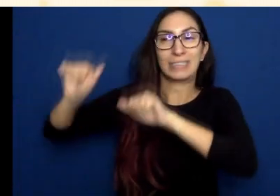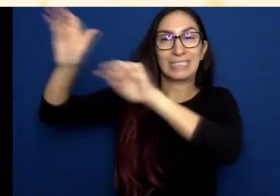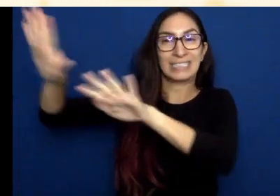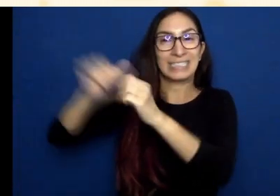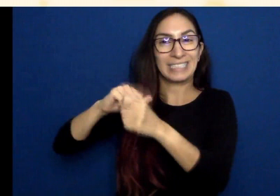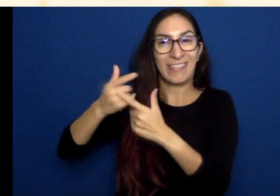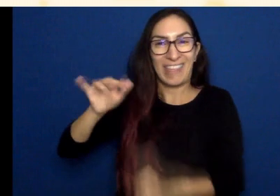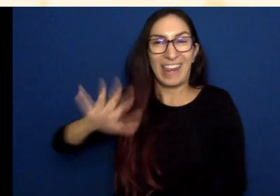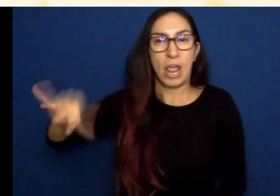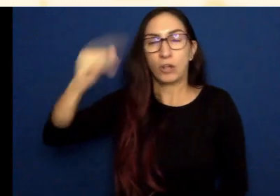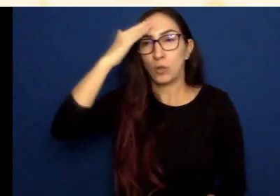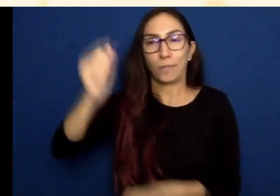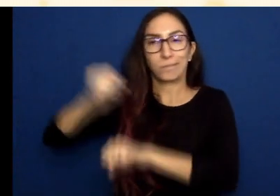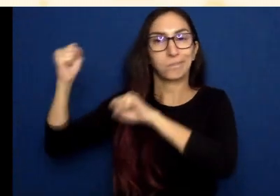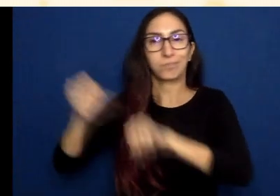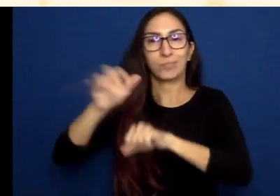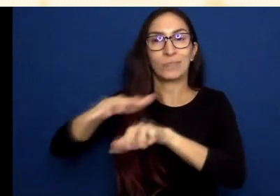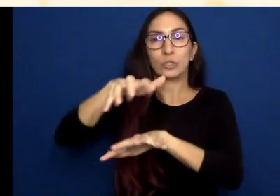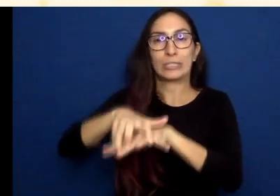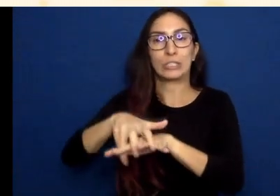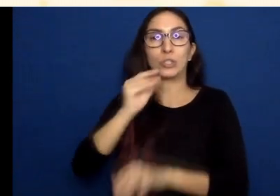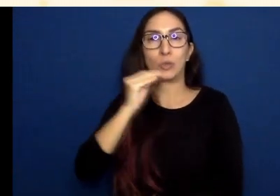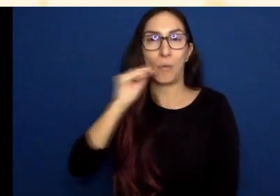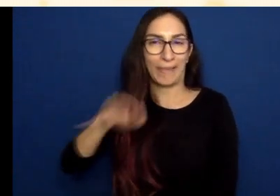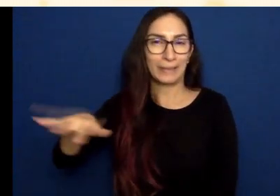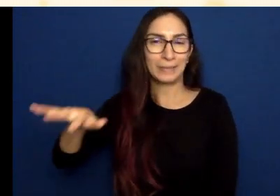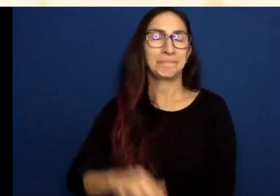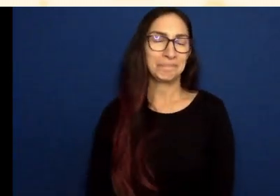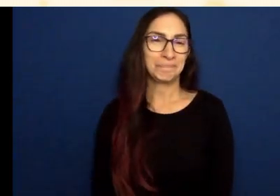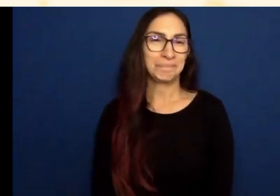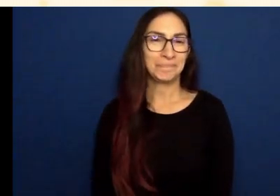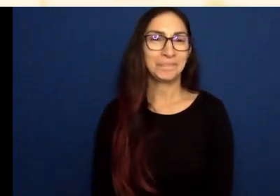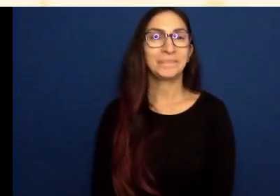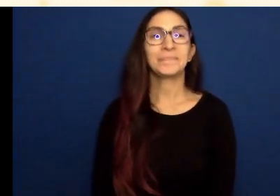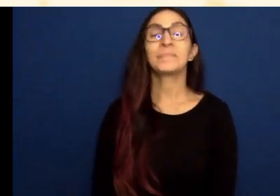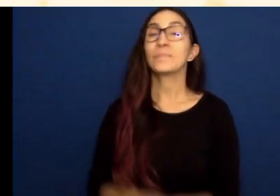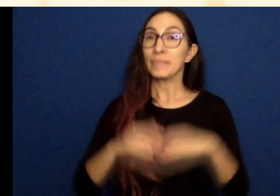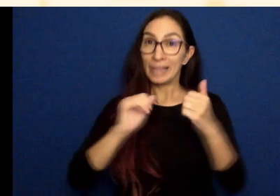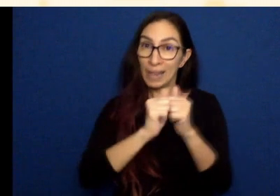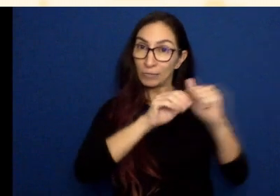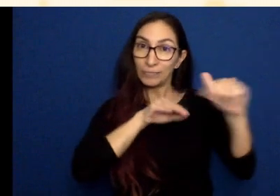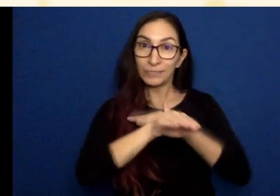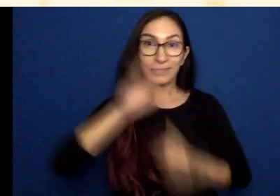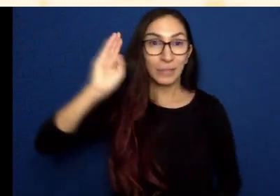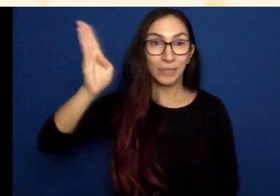The very first thing I'd like to do is acknowledge the Yugora people as the traditional owners of this land.